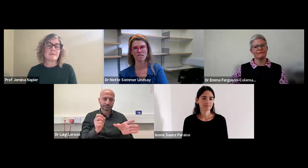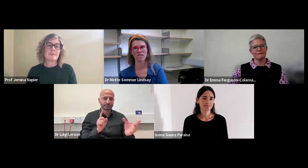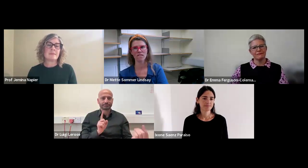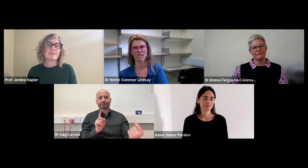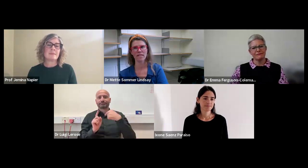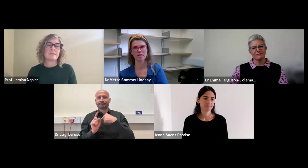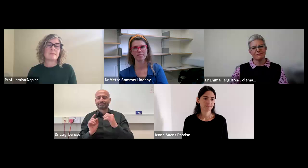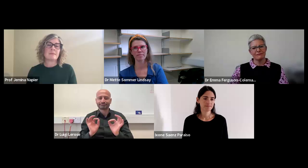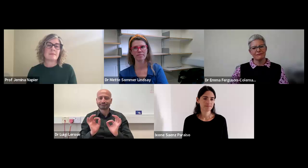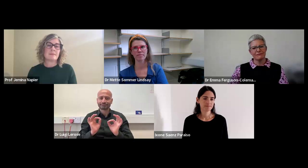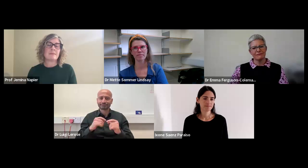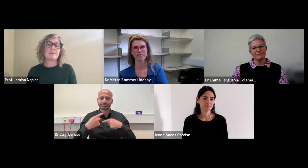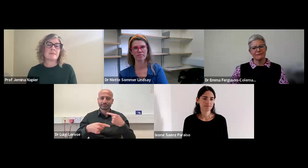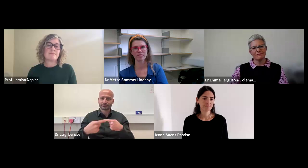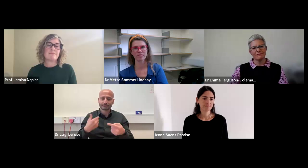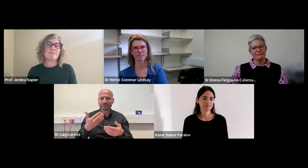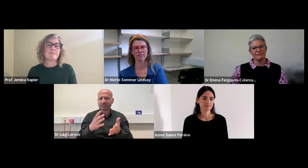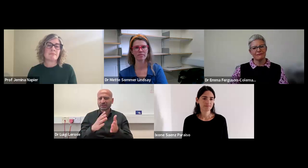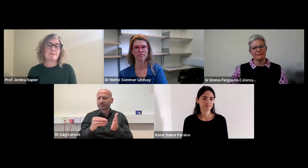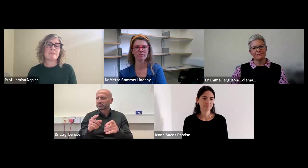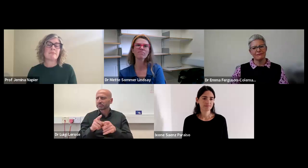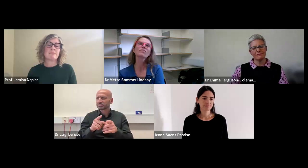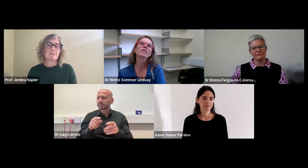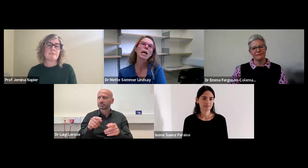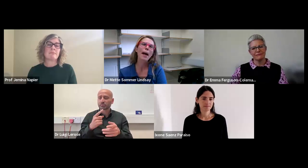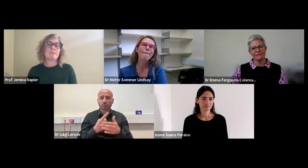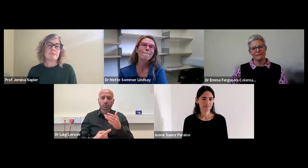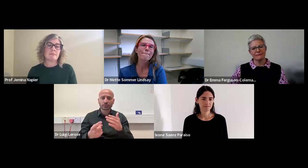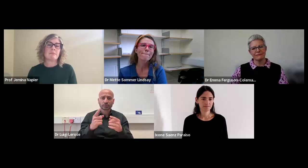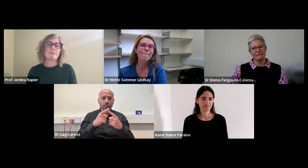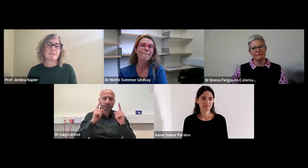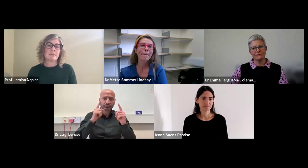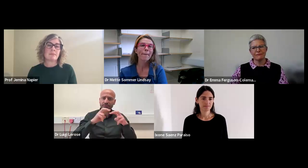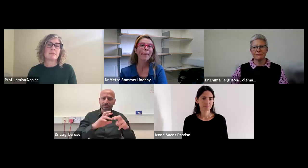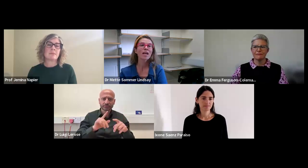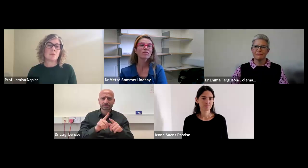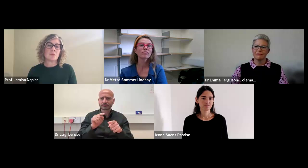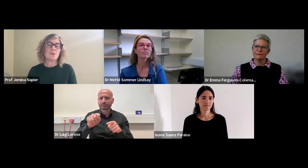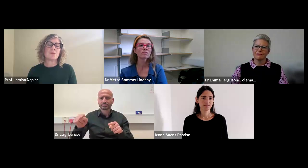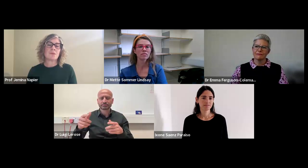we're constantly doing the work of having to fit in to *their* jigaw, not the other way around. And